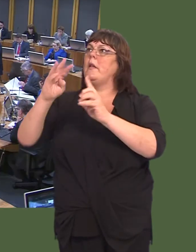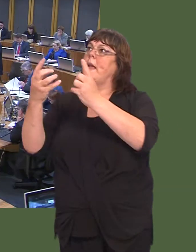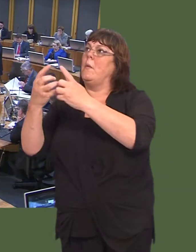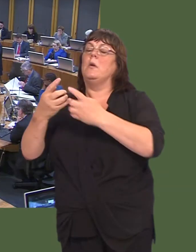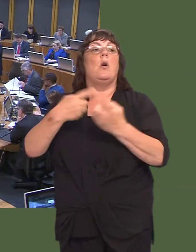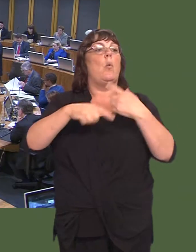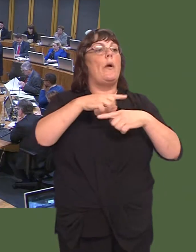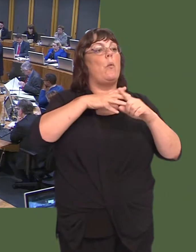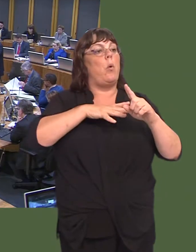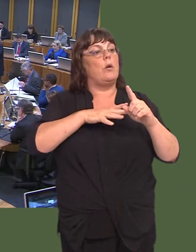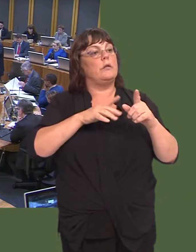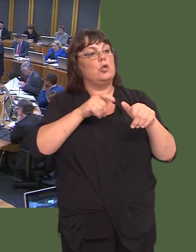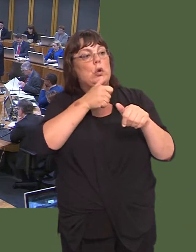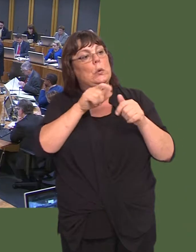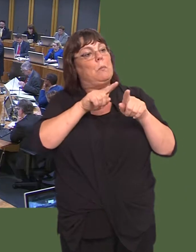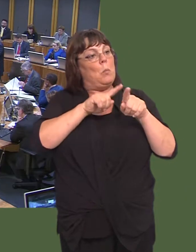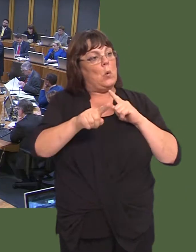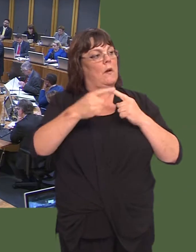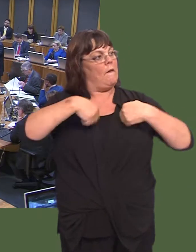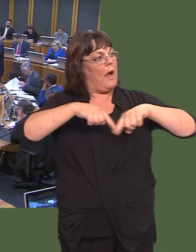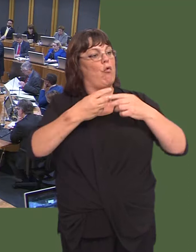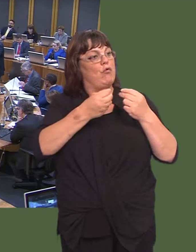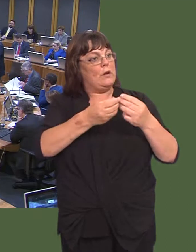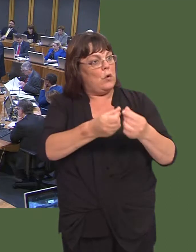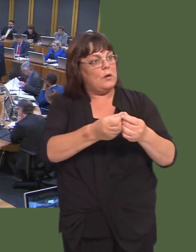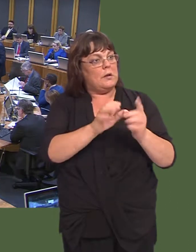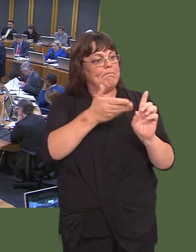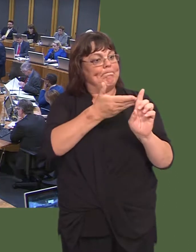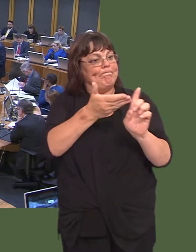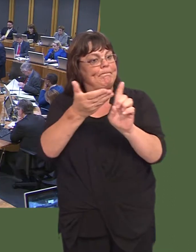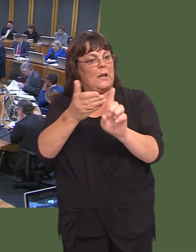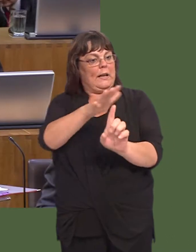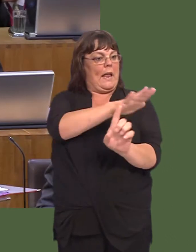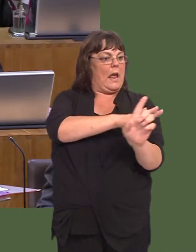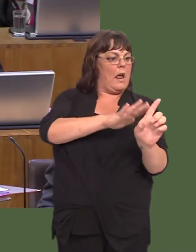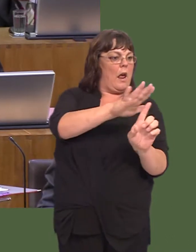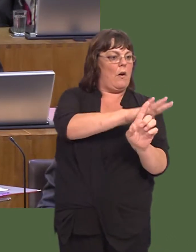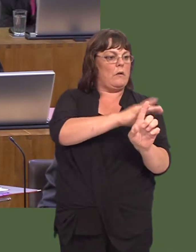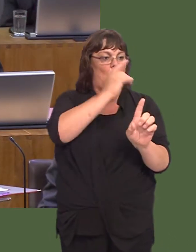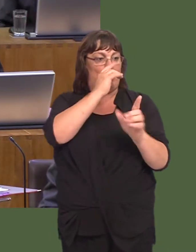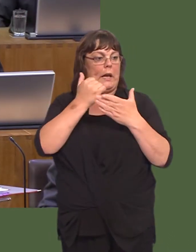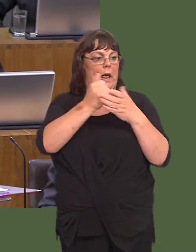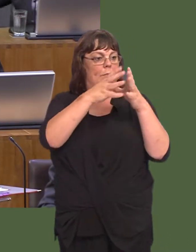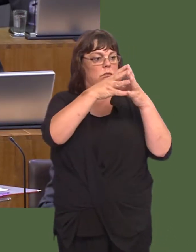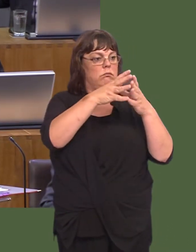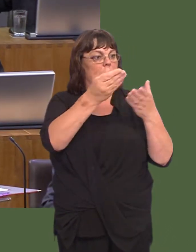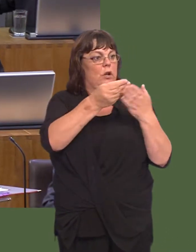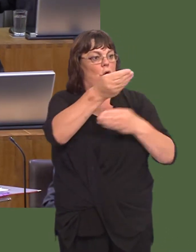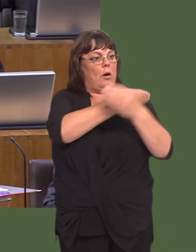to capital investment is a focus on maximising the resources we have available and targeting these on the areas where they can have the biggest impact in boosting the economy, supporting